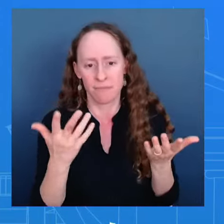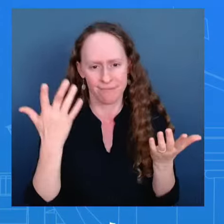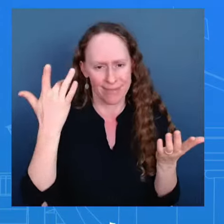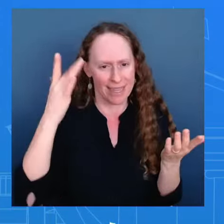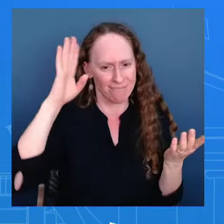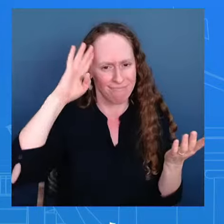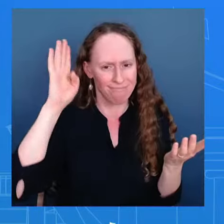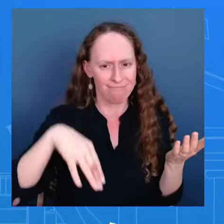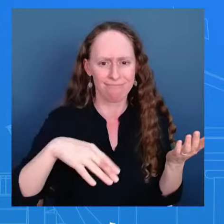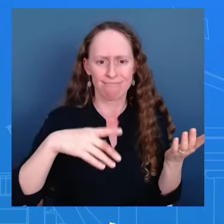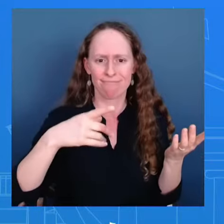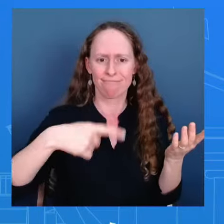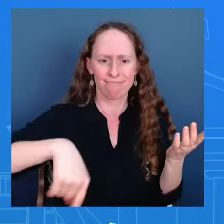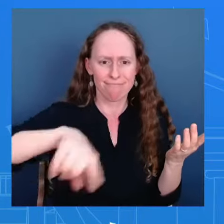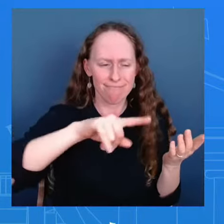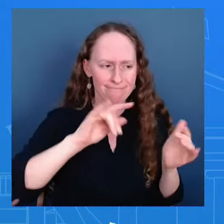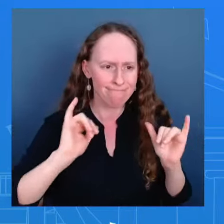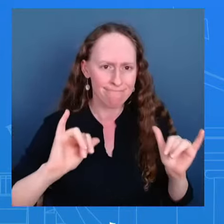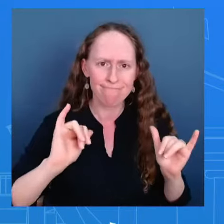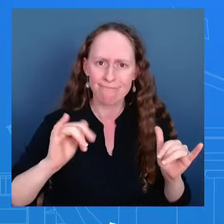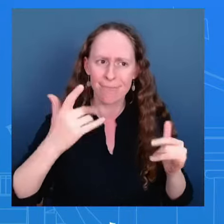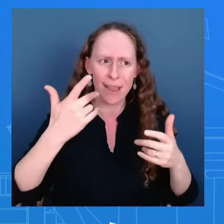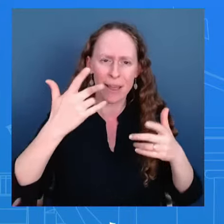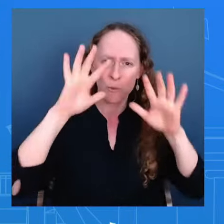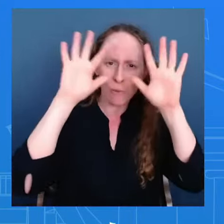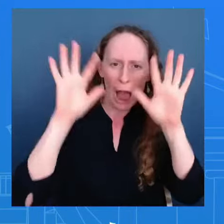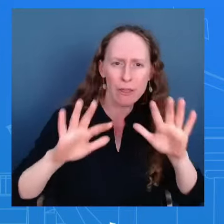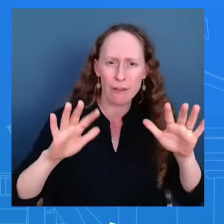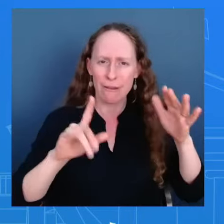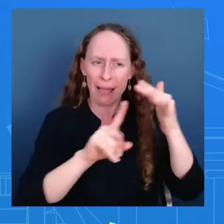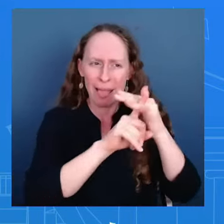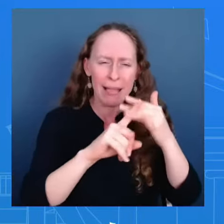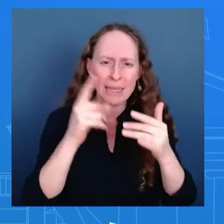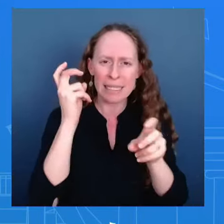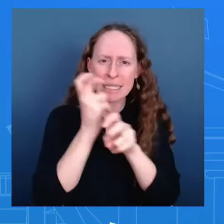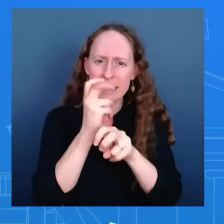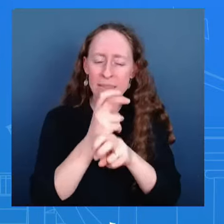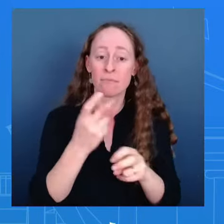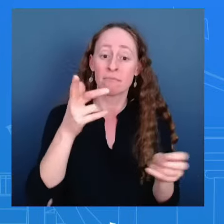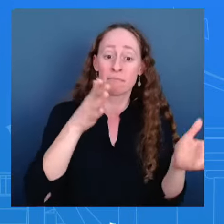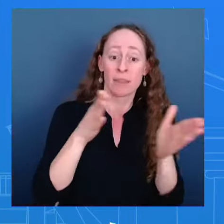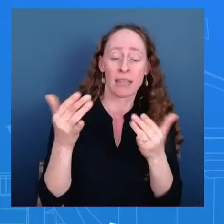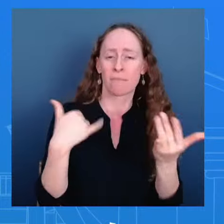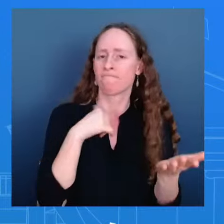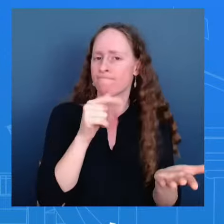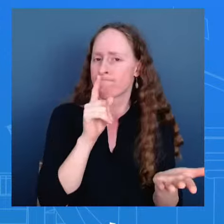The Press: Just more broadly, does the President still believe that the temporary pier is a viable platform to get aid into Gaza given --